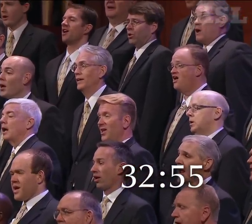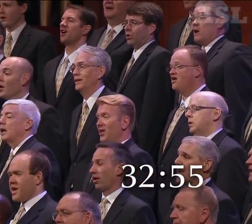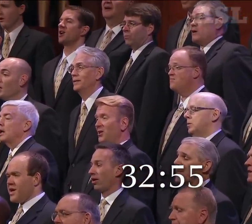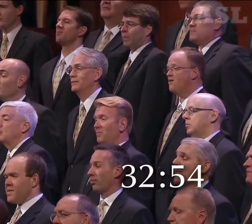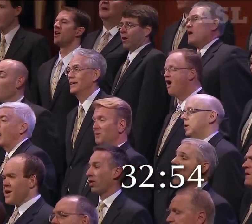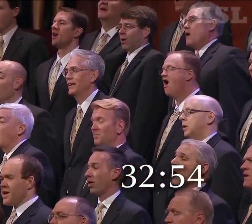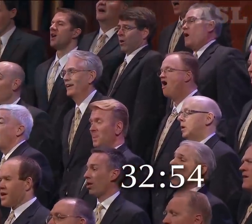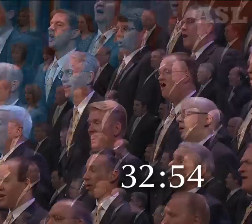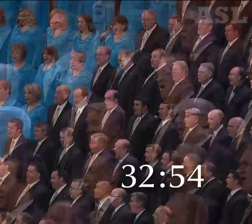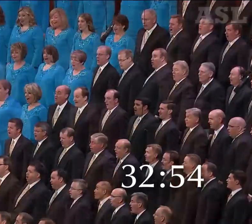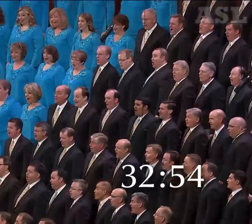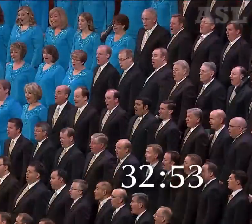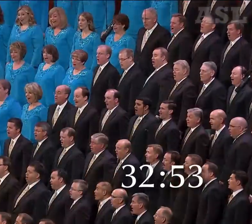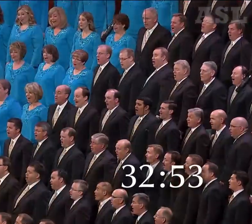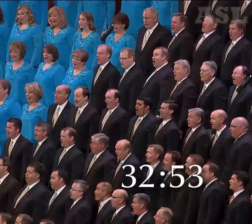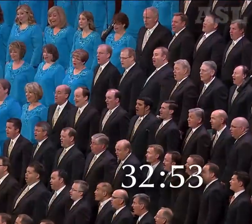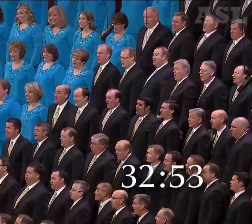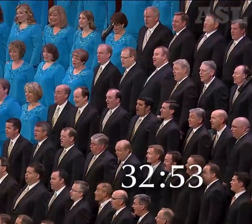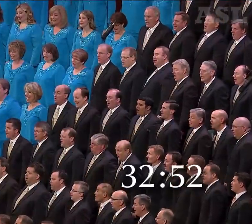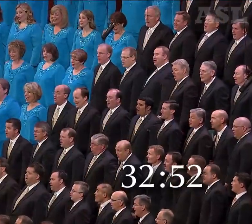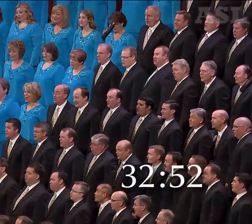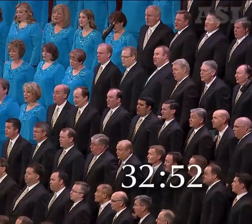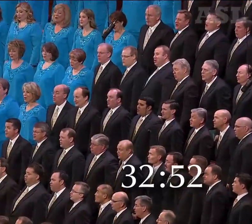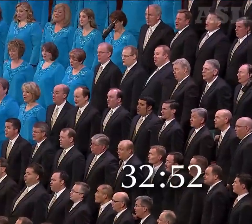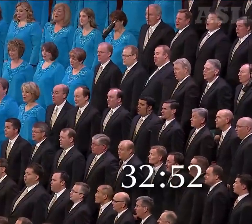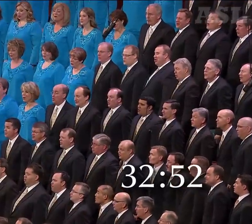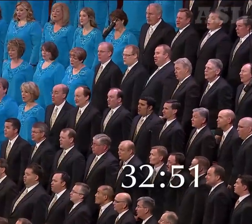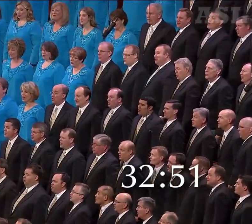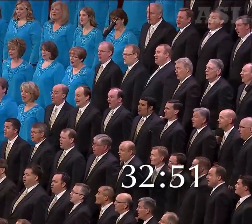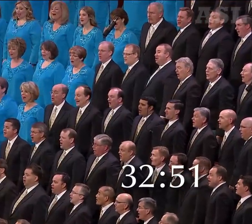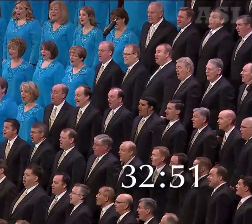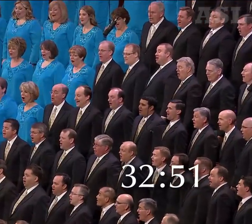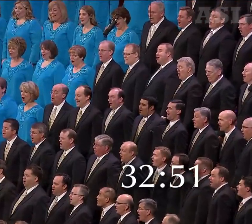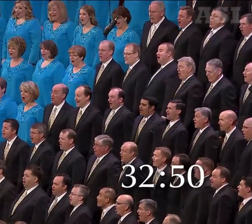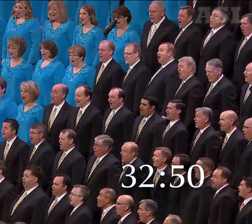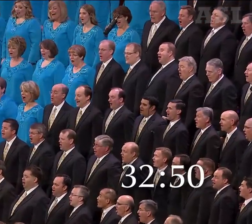THIS IS THE ENGLISH